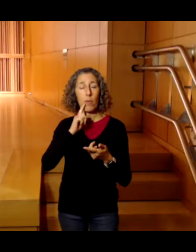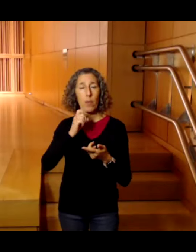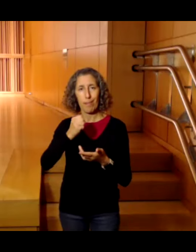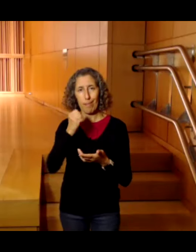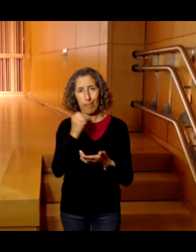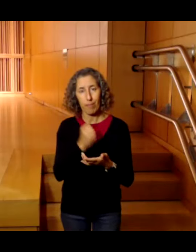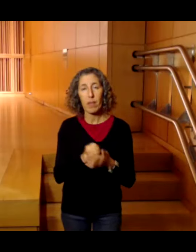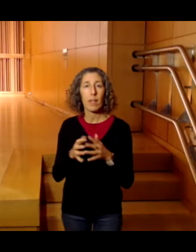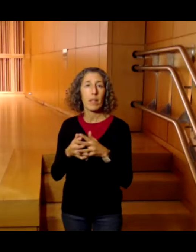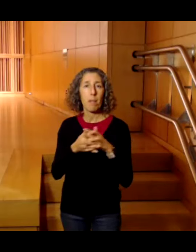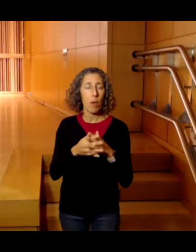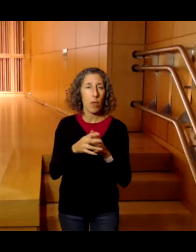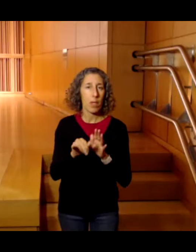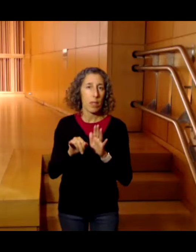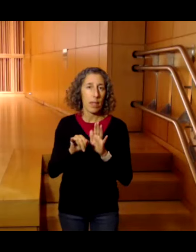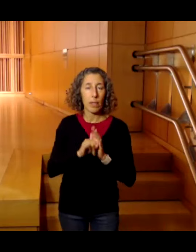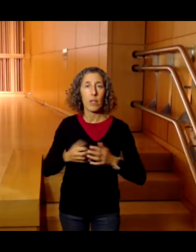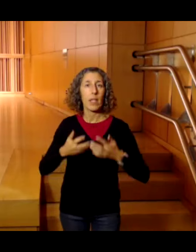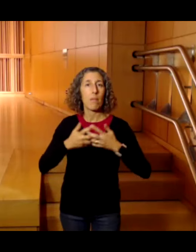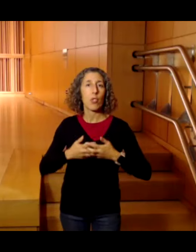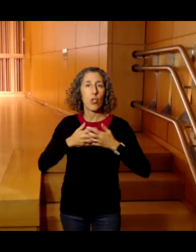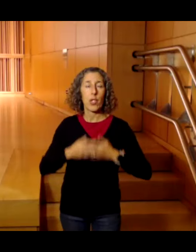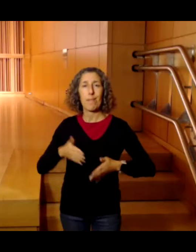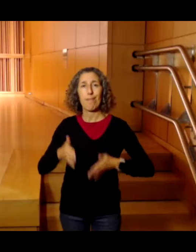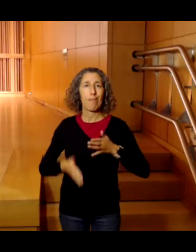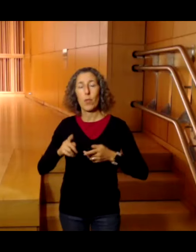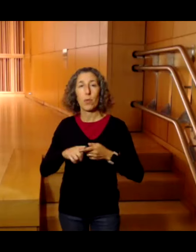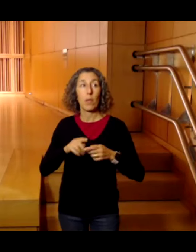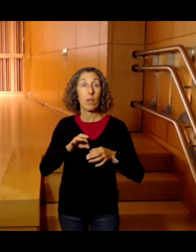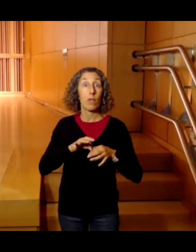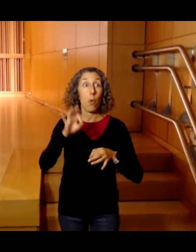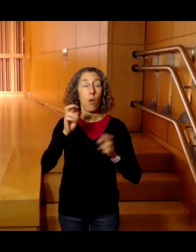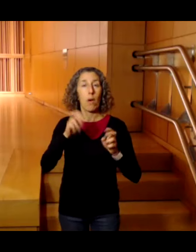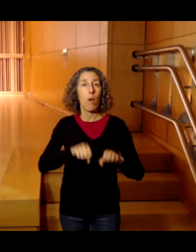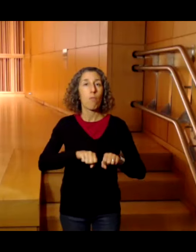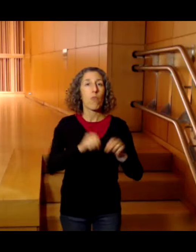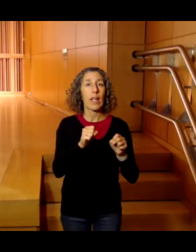to break its hold on the collective imagination. Yet, strangely.